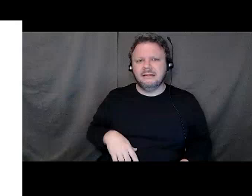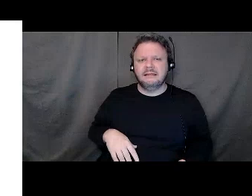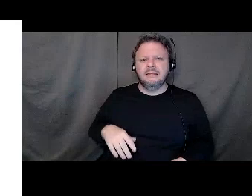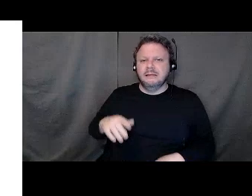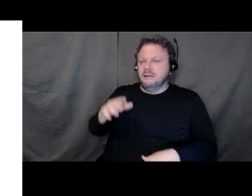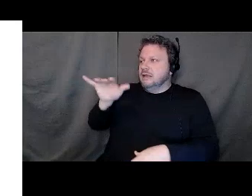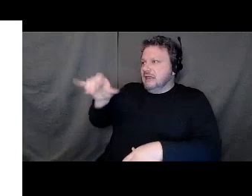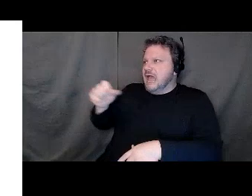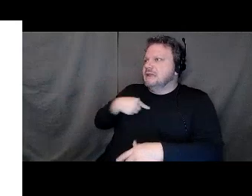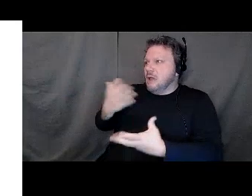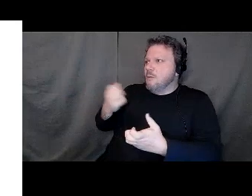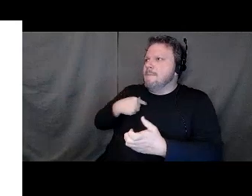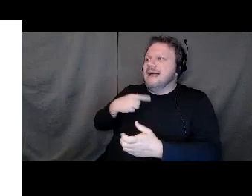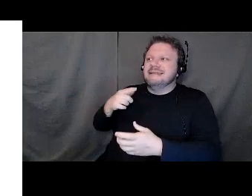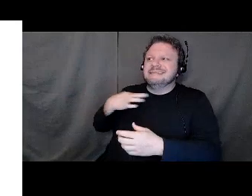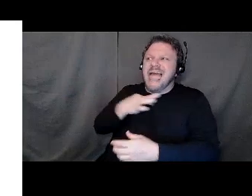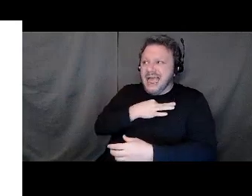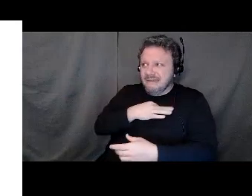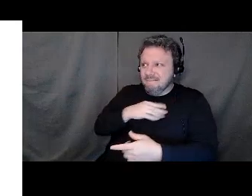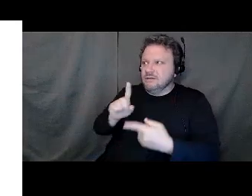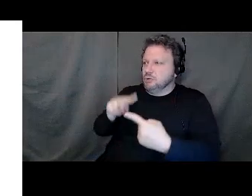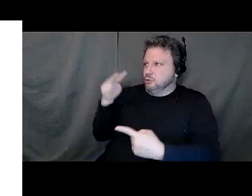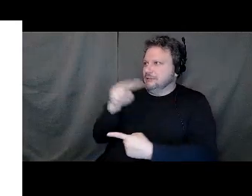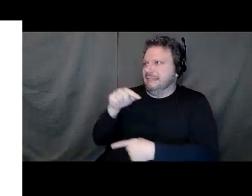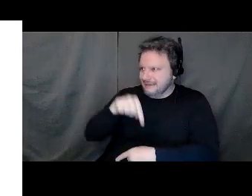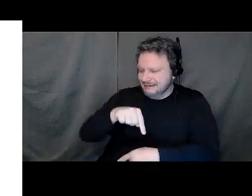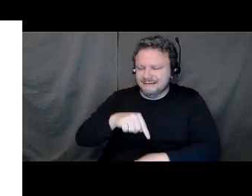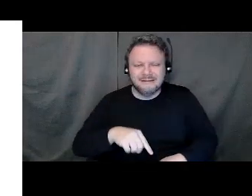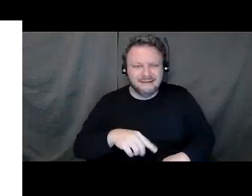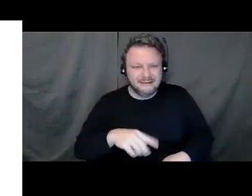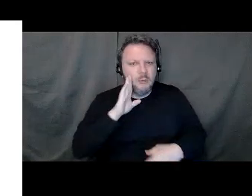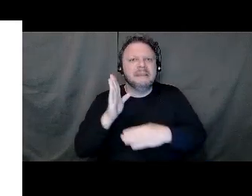I want to get my staff to hear this, so yes, Go ahead. Yeah, me too. it's definitely going to be shared.